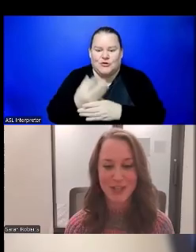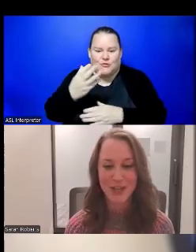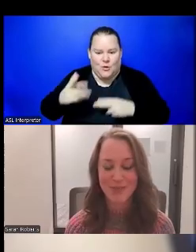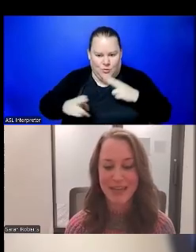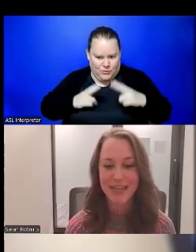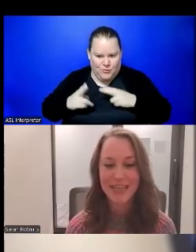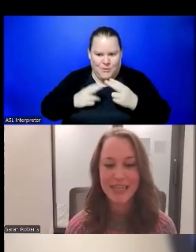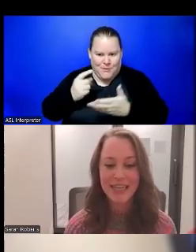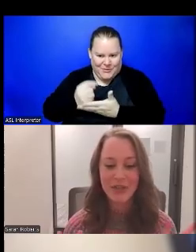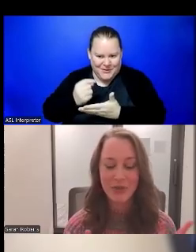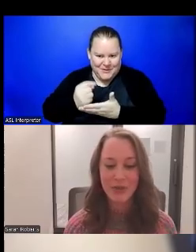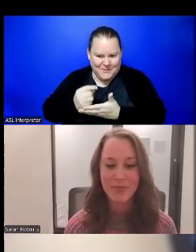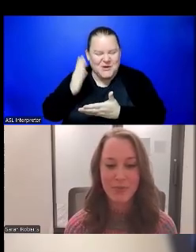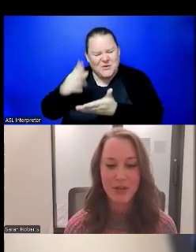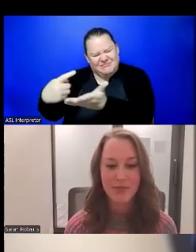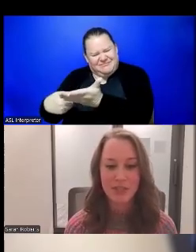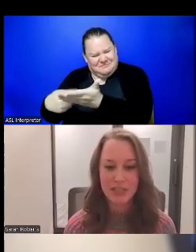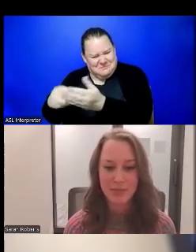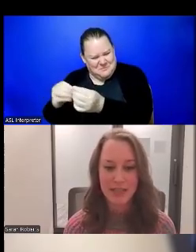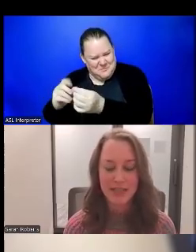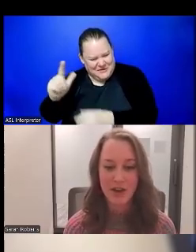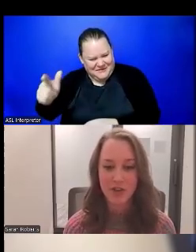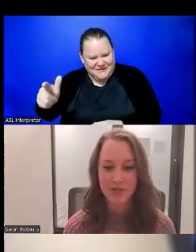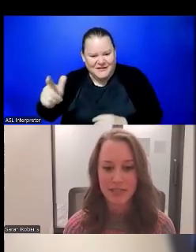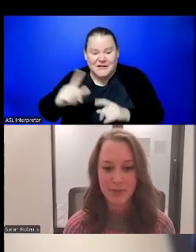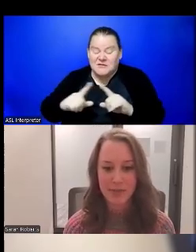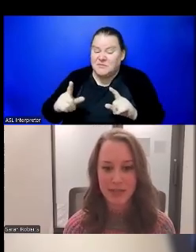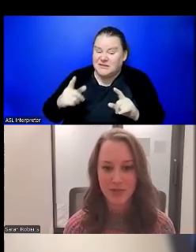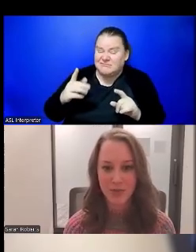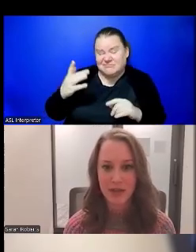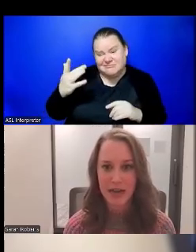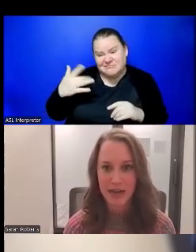sure, but we pretty much expect that all of these babies will